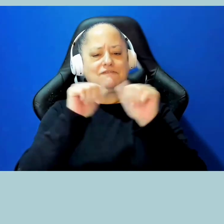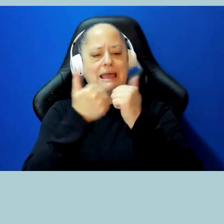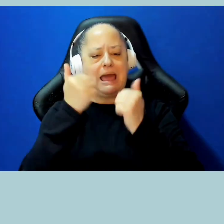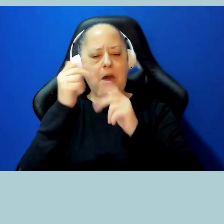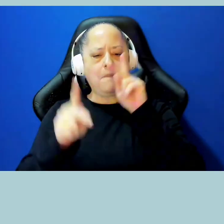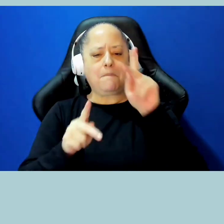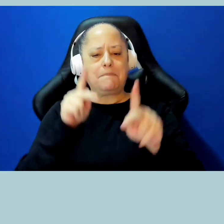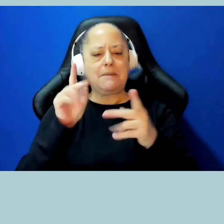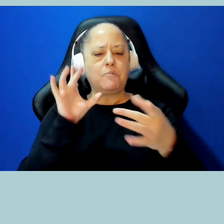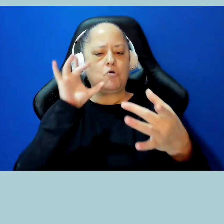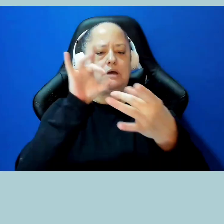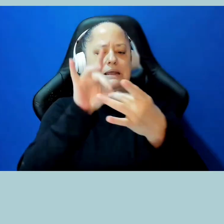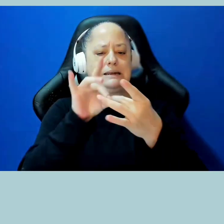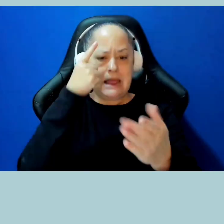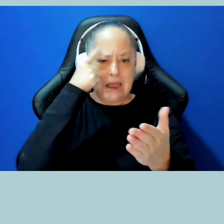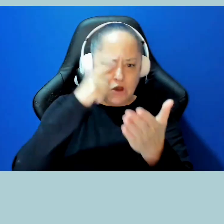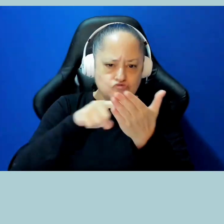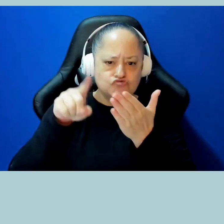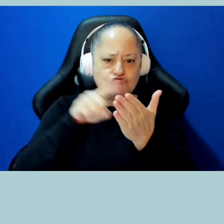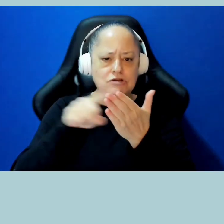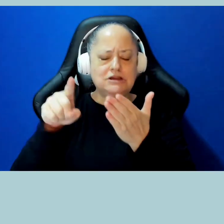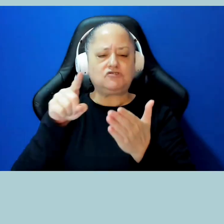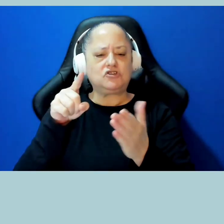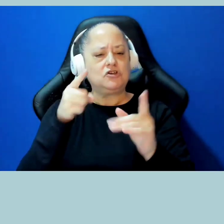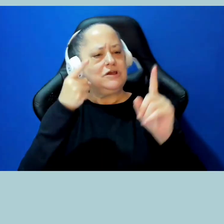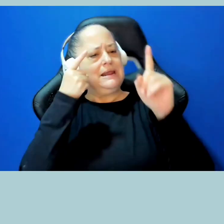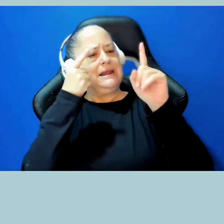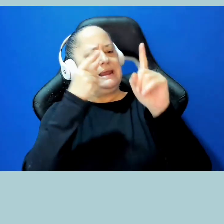connect research and SIL initiatives to have change that